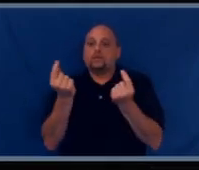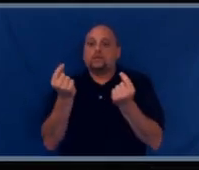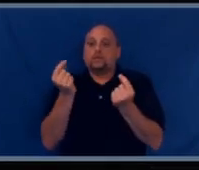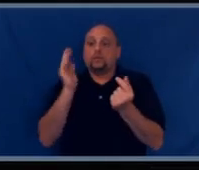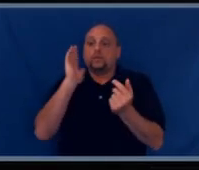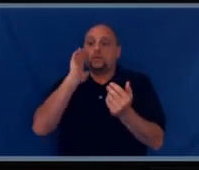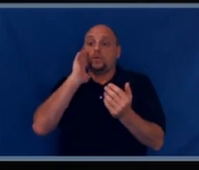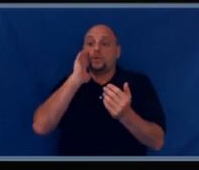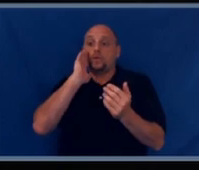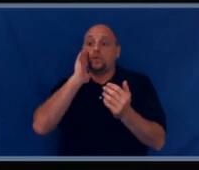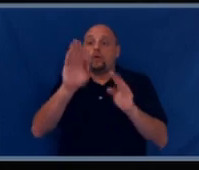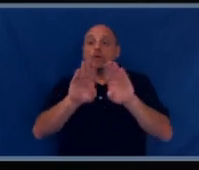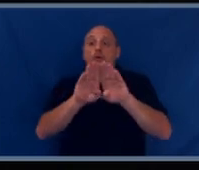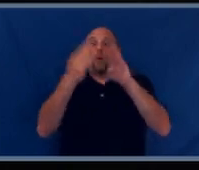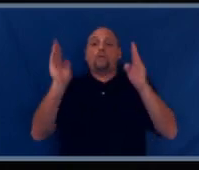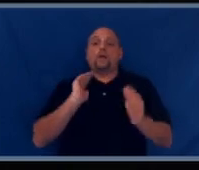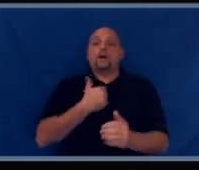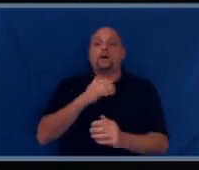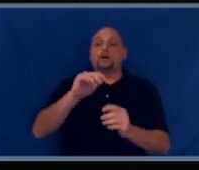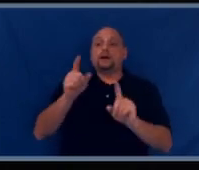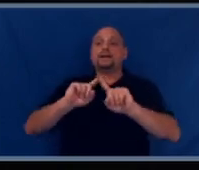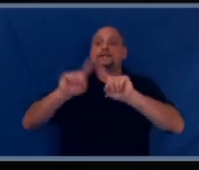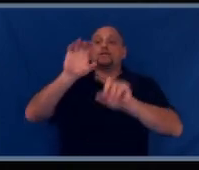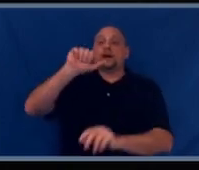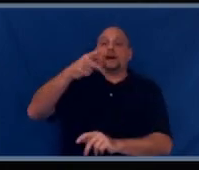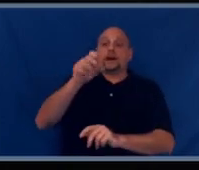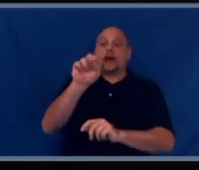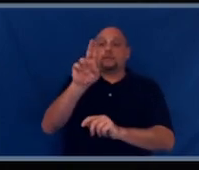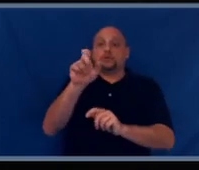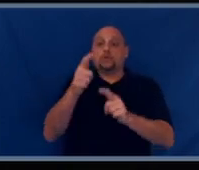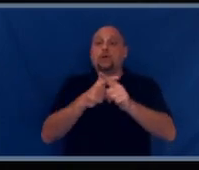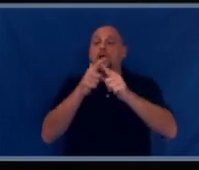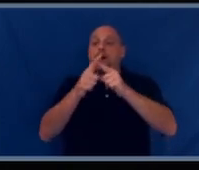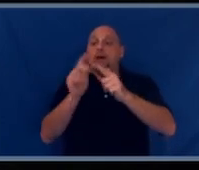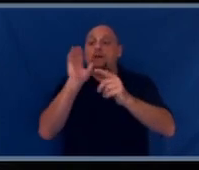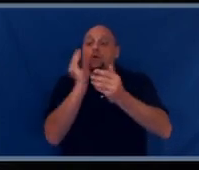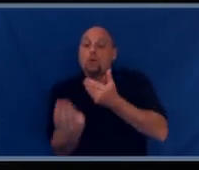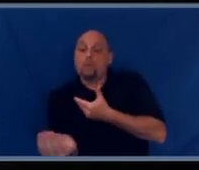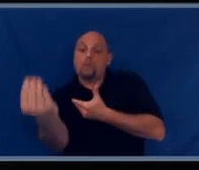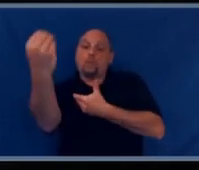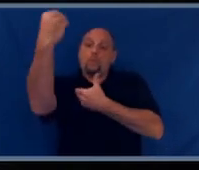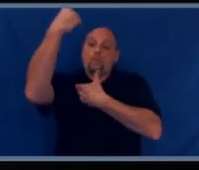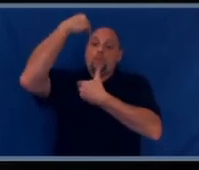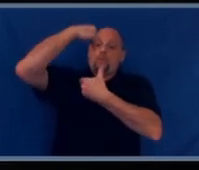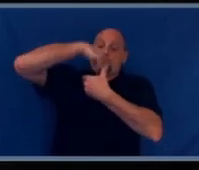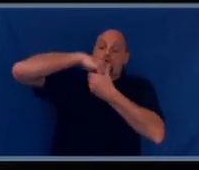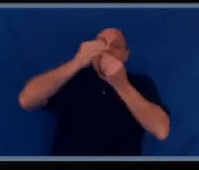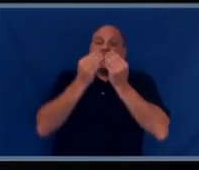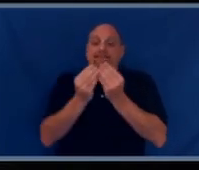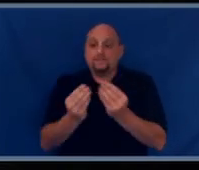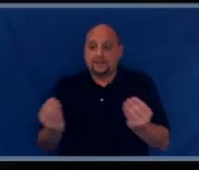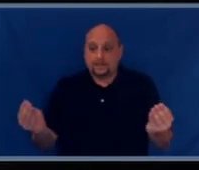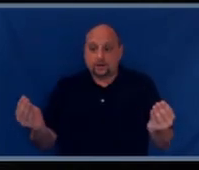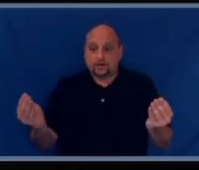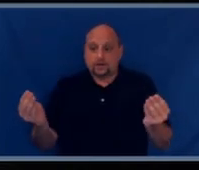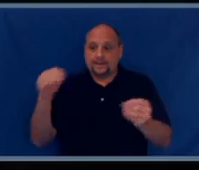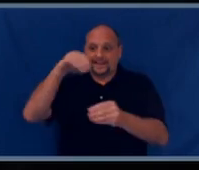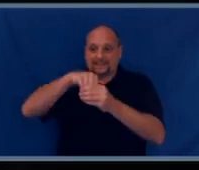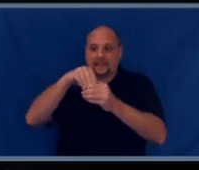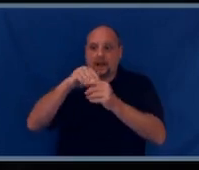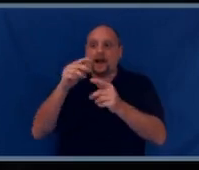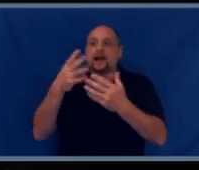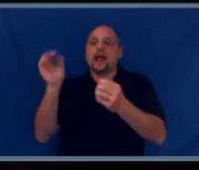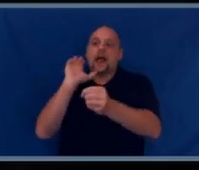THE CAPSULE AND STOWING THE